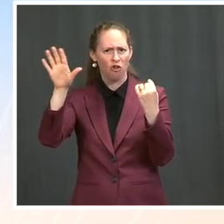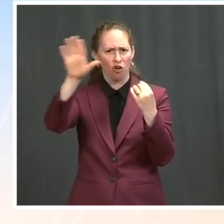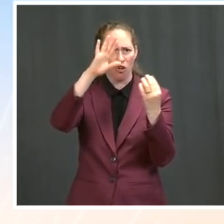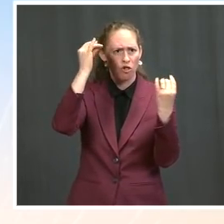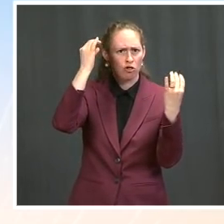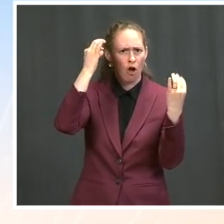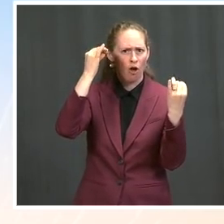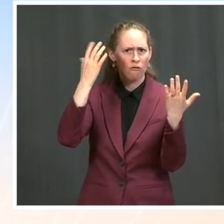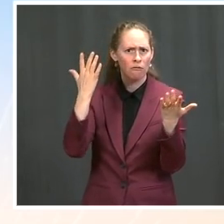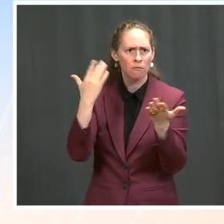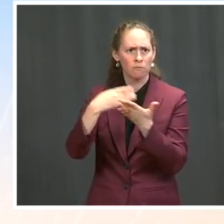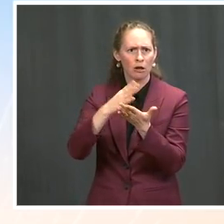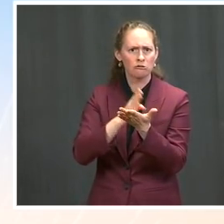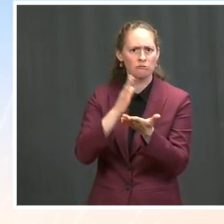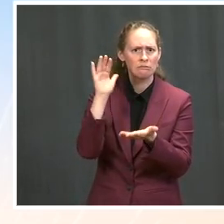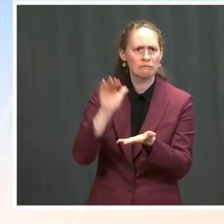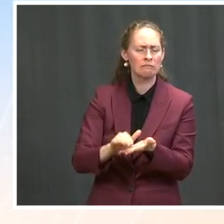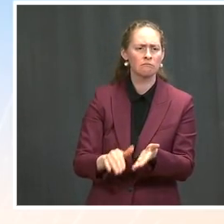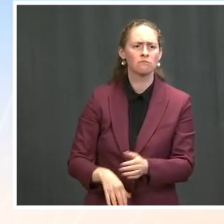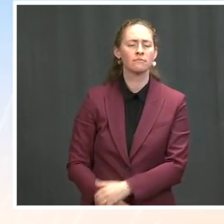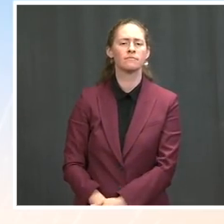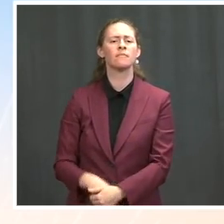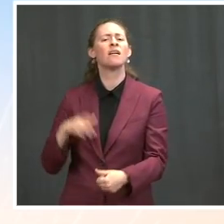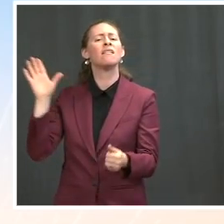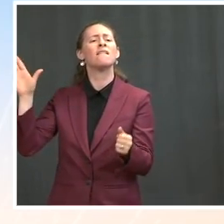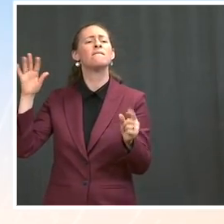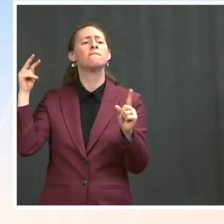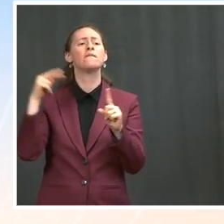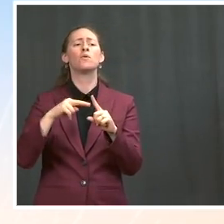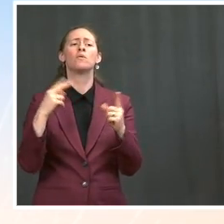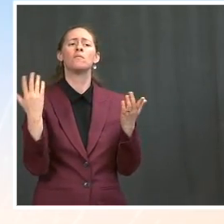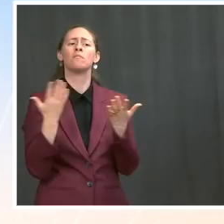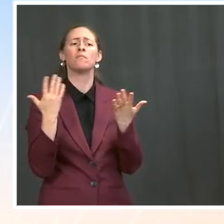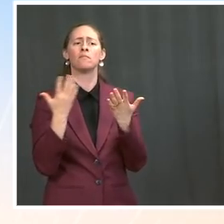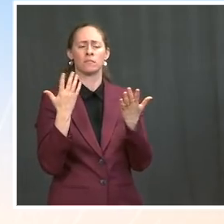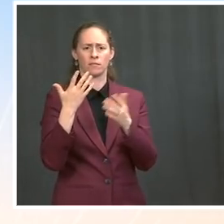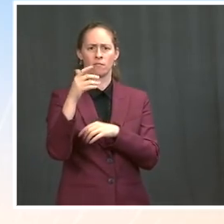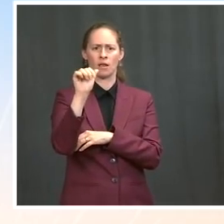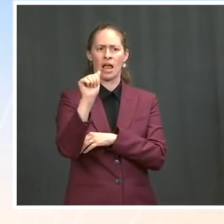the President's implementation of the ARP -- part of the funding that goes to late --